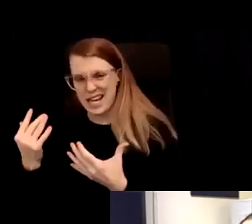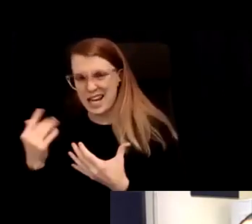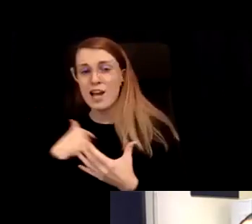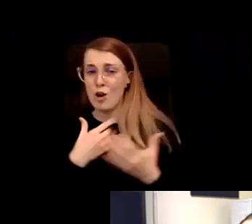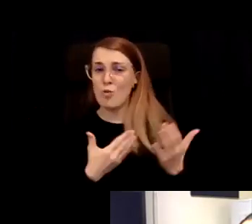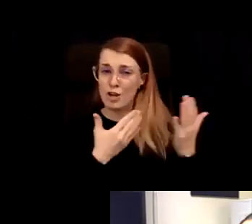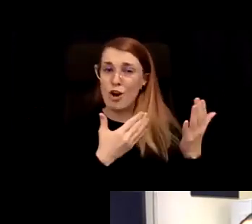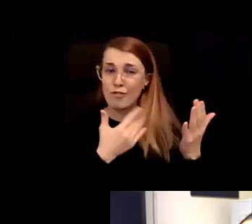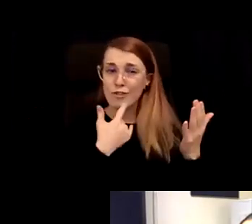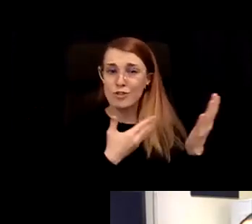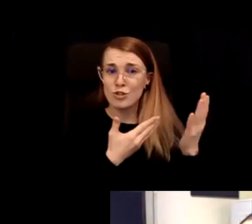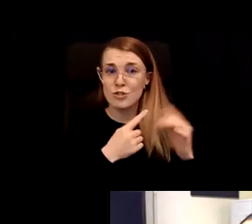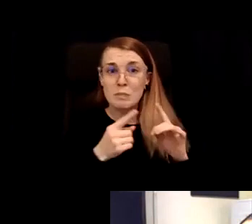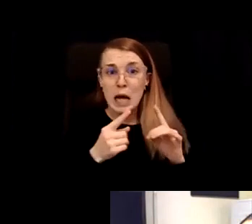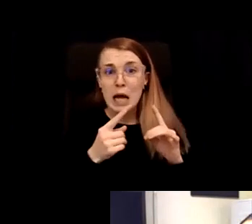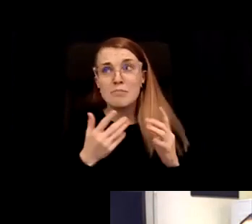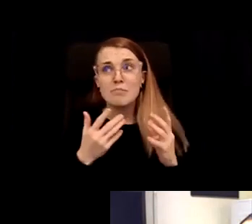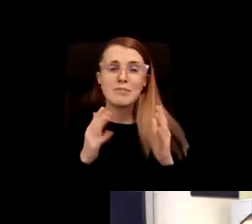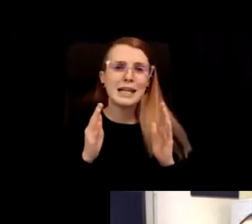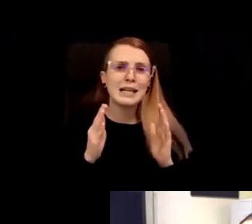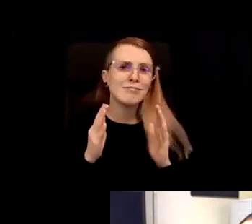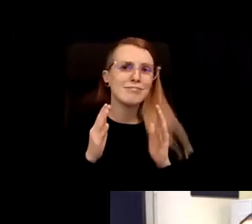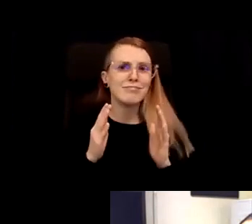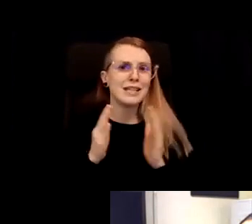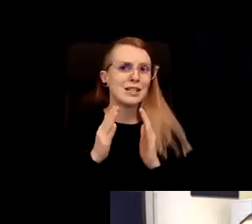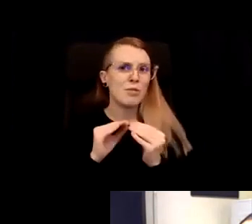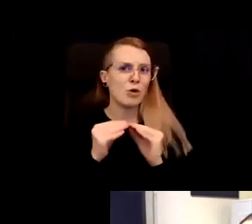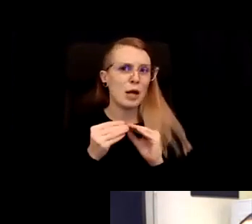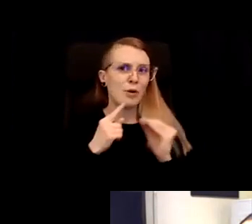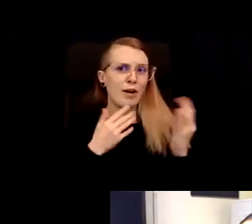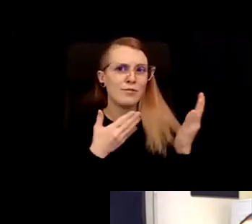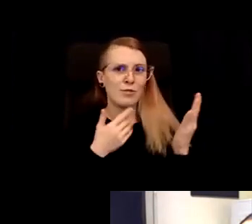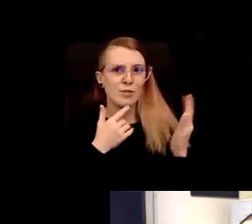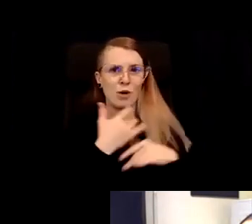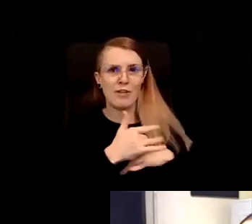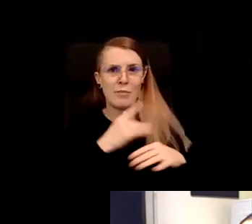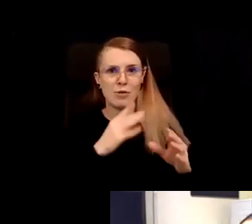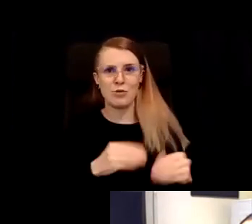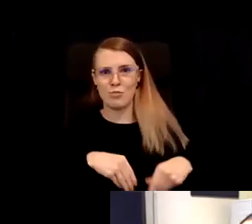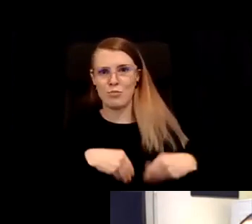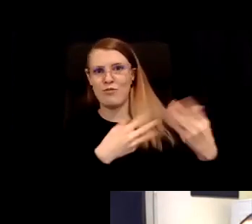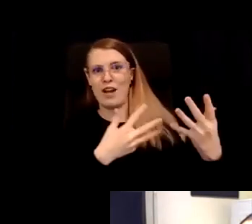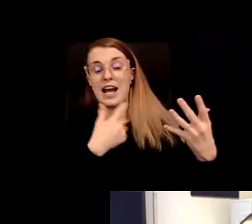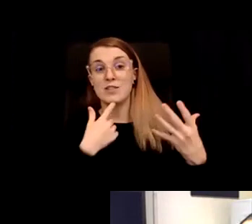And so as a result of that, the center often is looked to to help find solutions for not